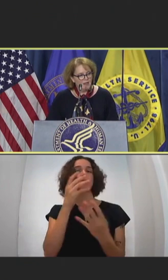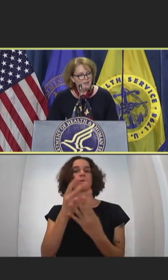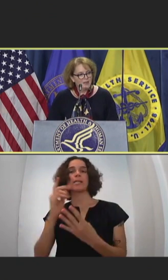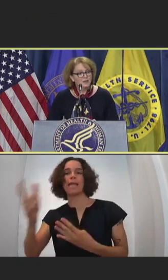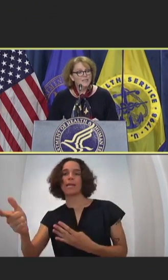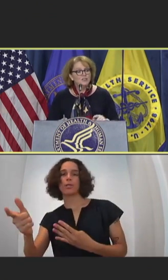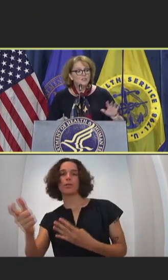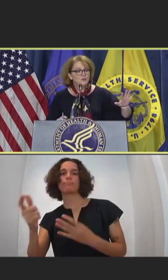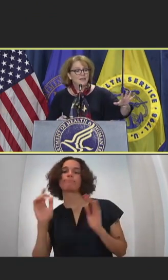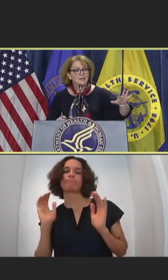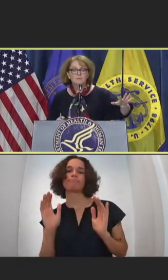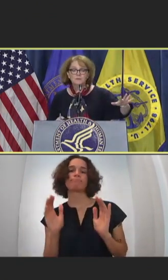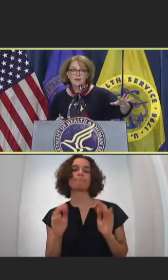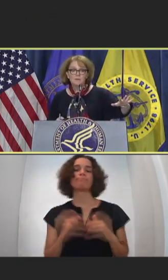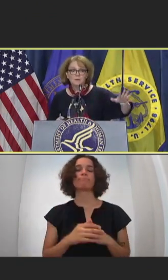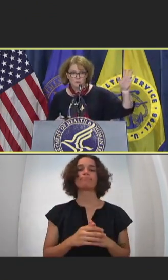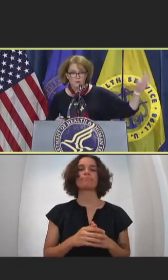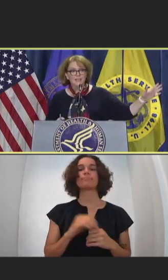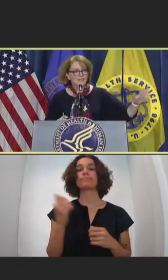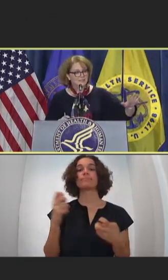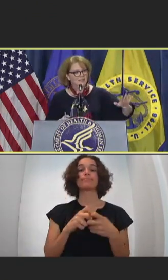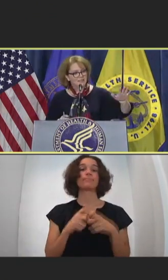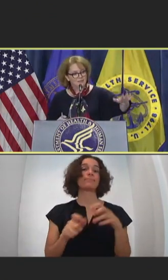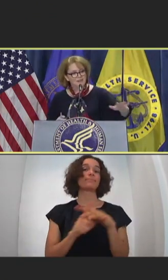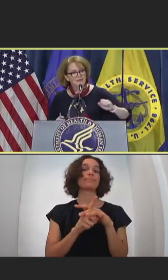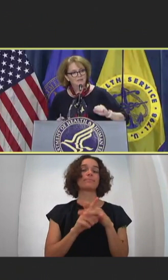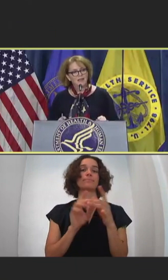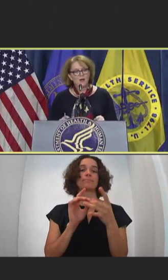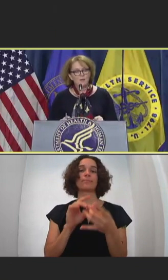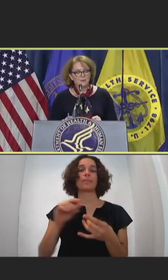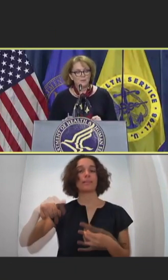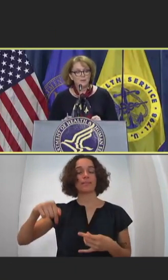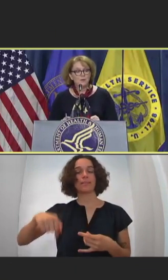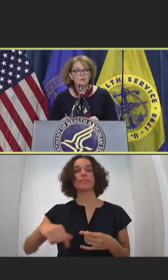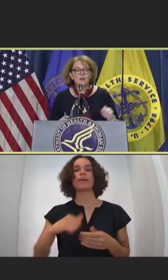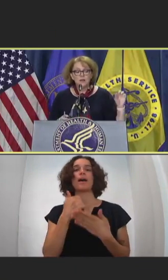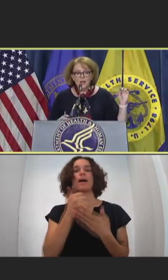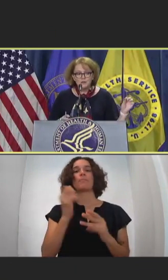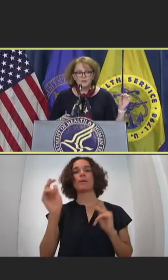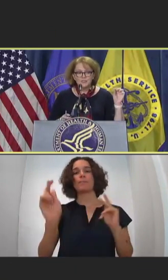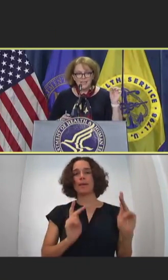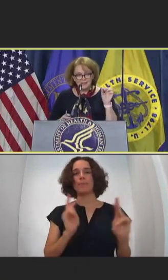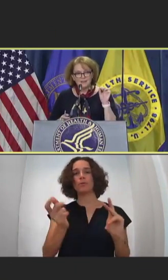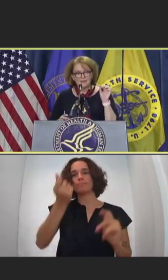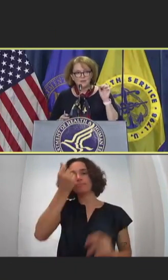Another issue that comes up related to this is helping people understand in the clinical